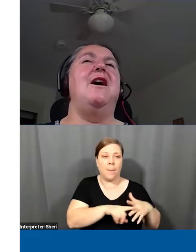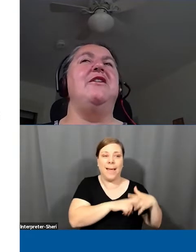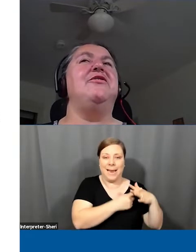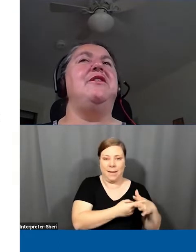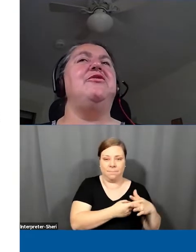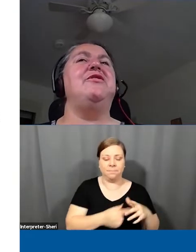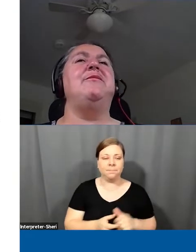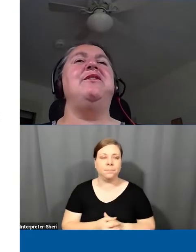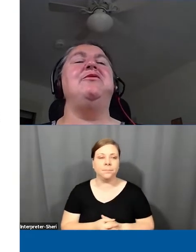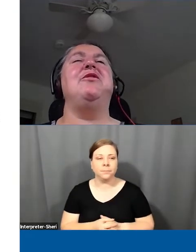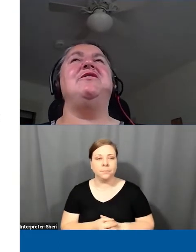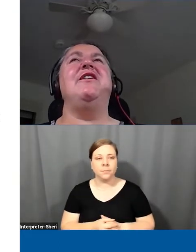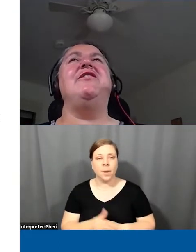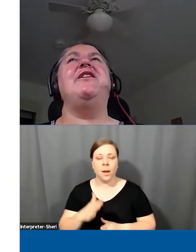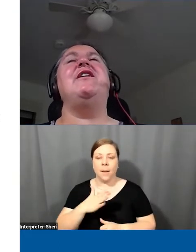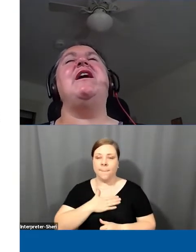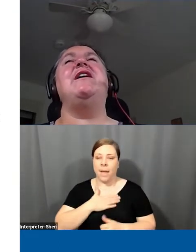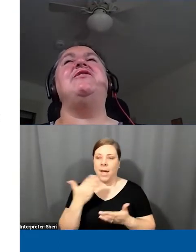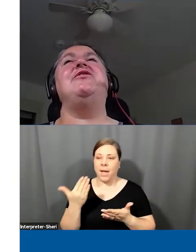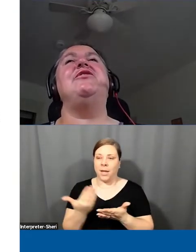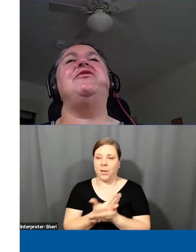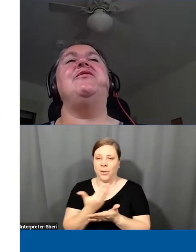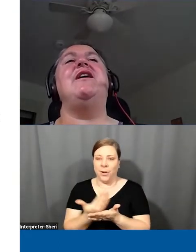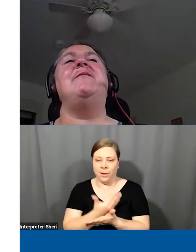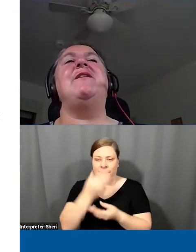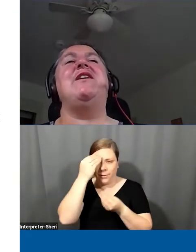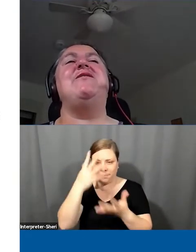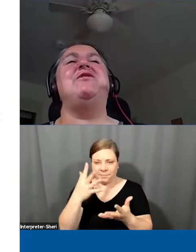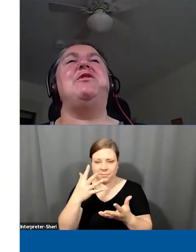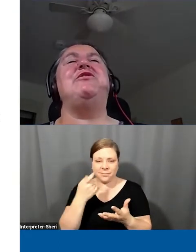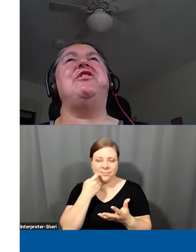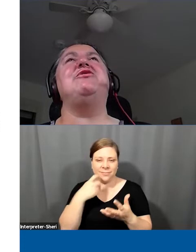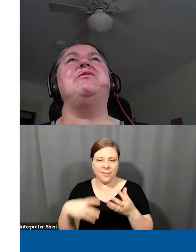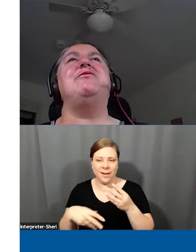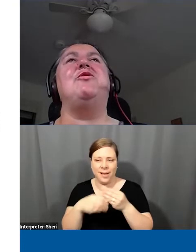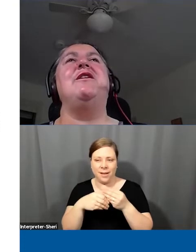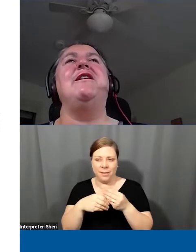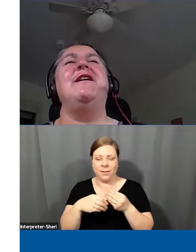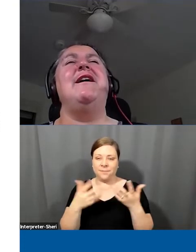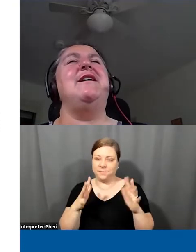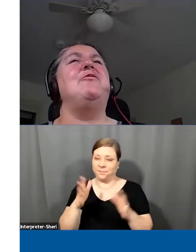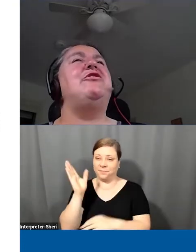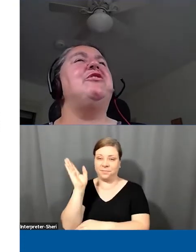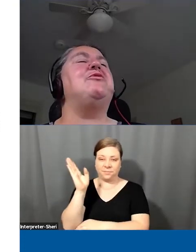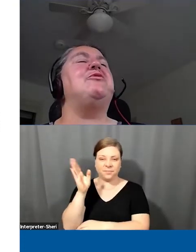All right, so here's some of my new content that I added to this. I've given this presentation before and I'm rushing through